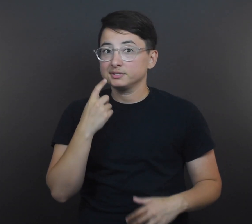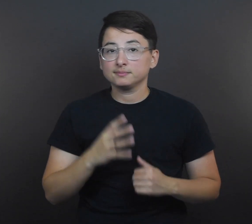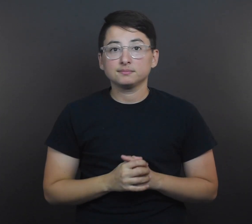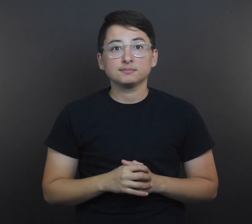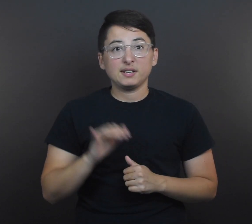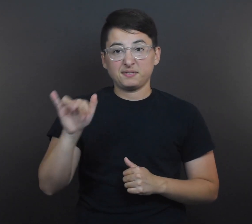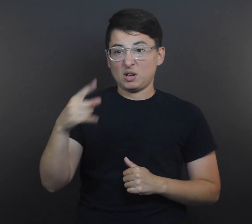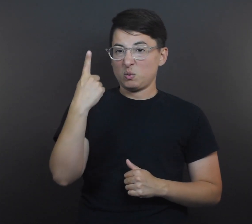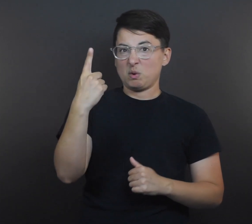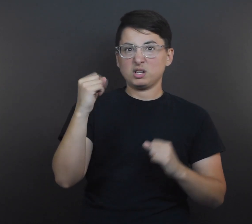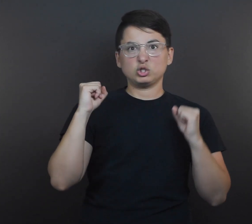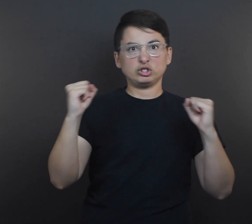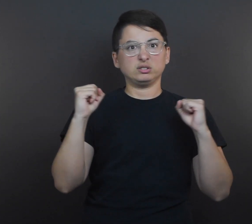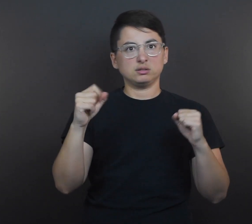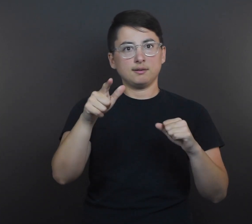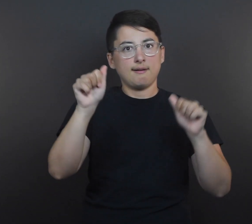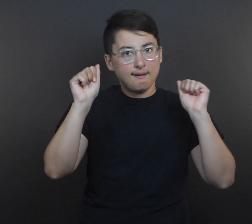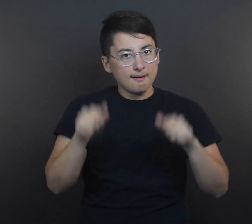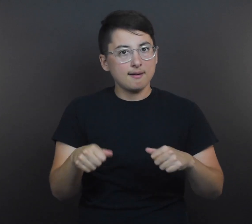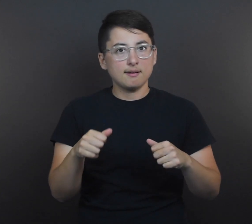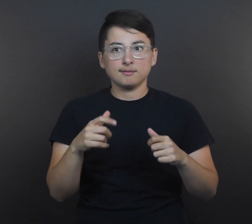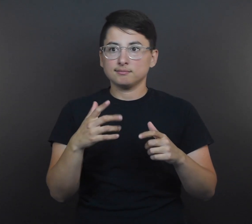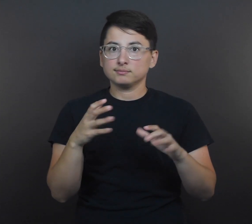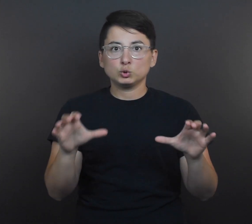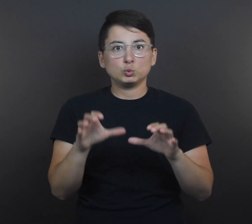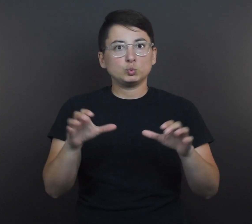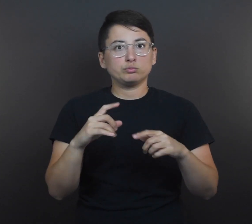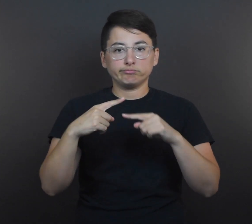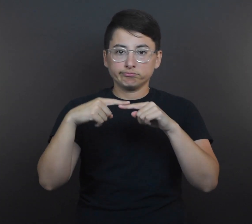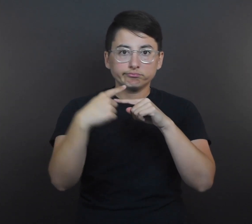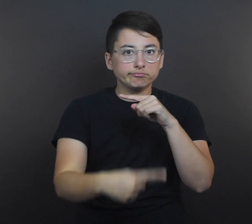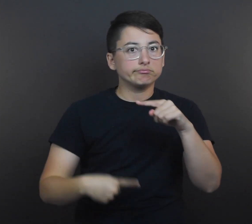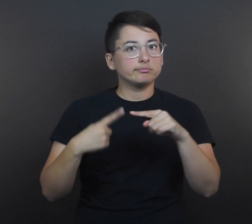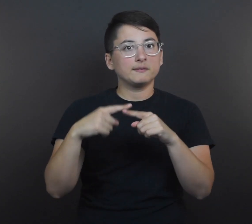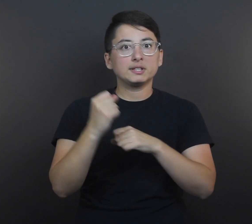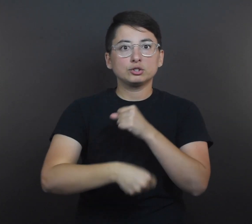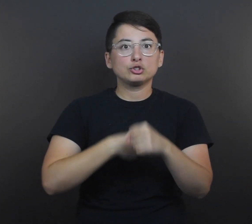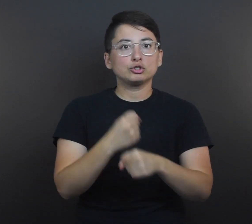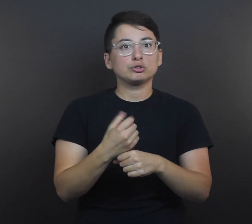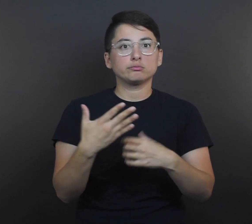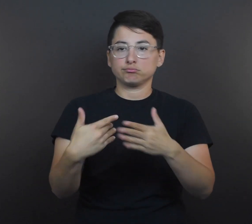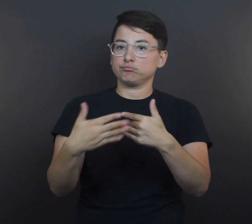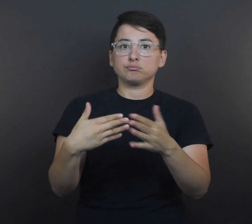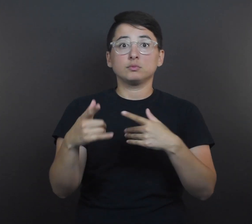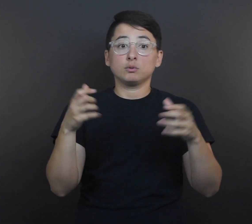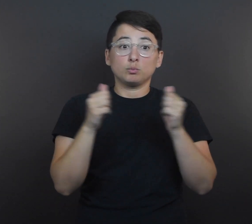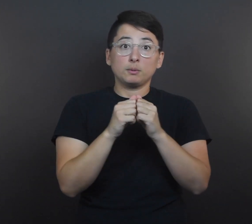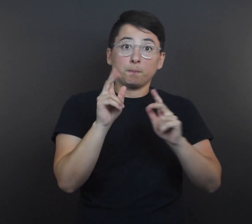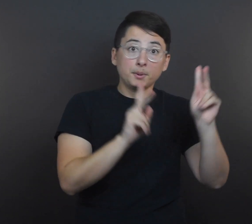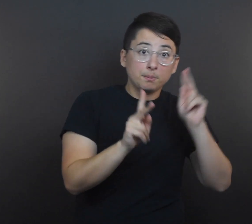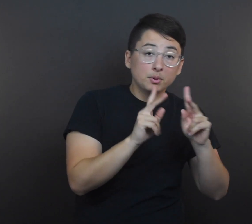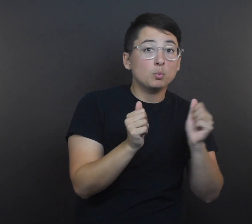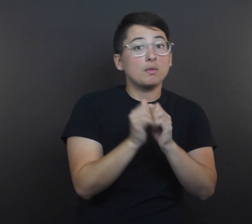I was hooked. It’s the one exercise that you can do any time of year, with people or without,